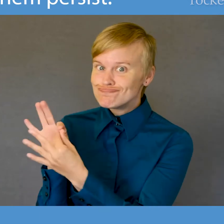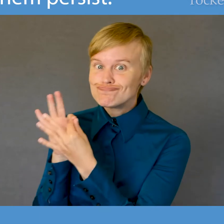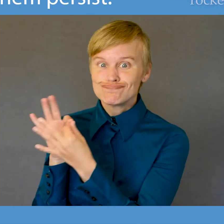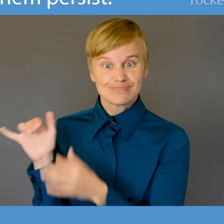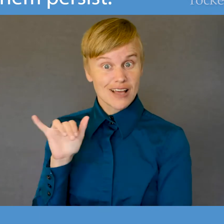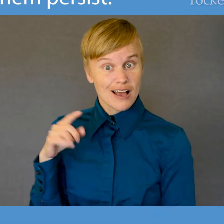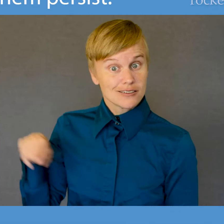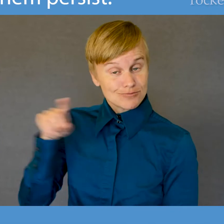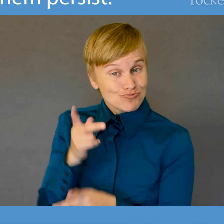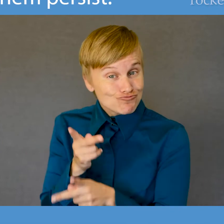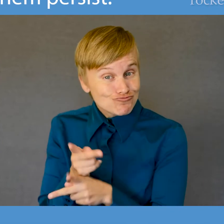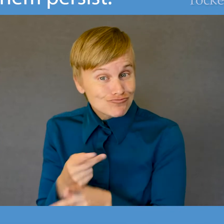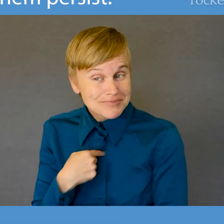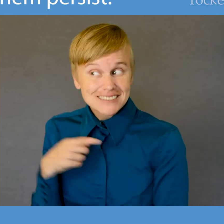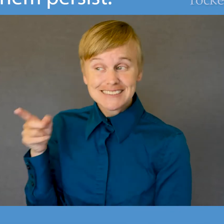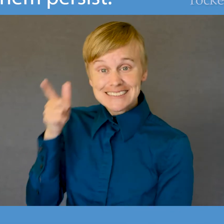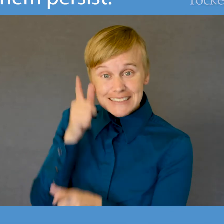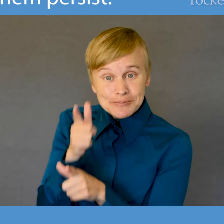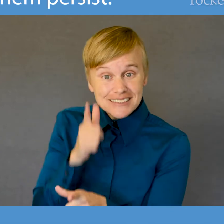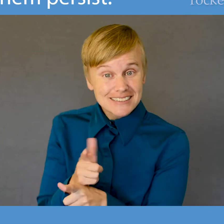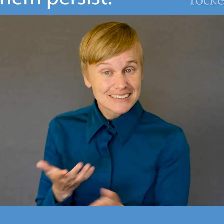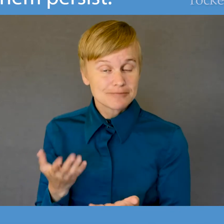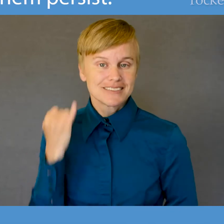that the child cares about, such as caregivers and siblings.